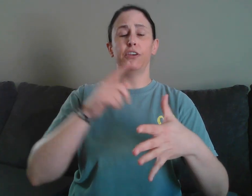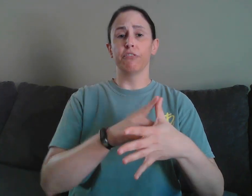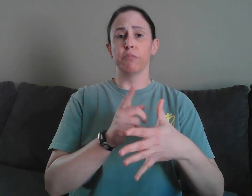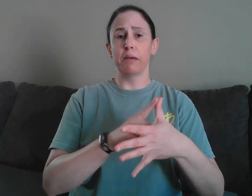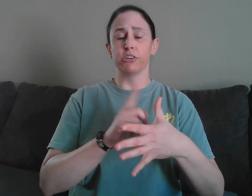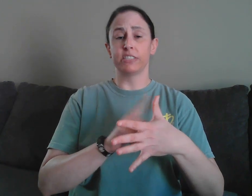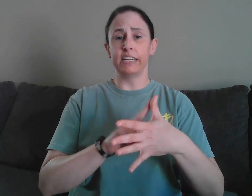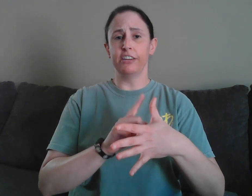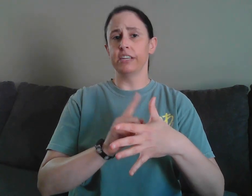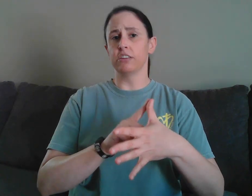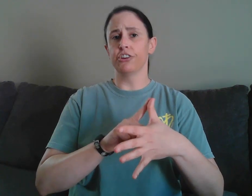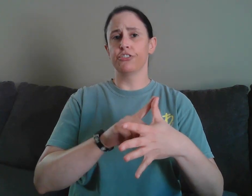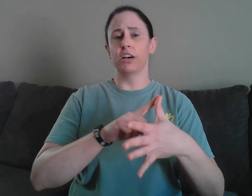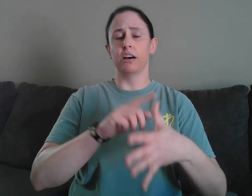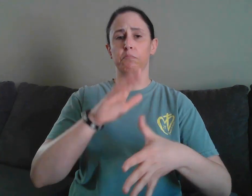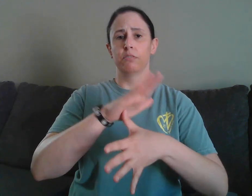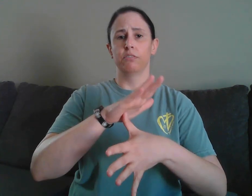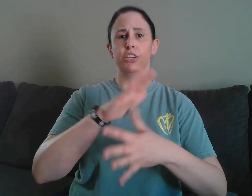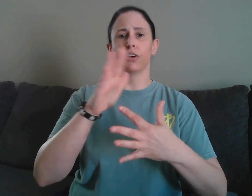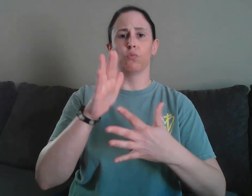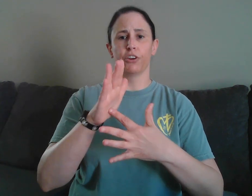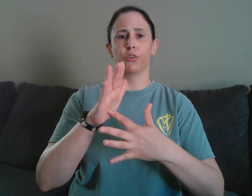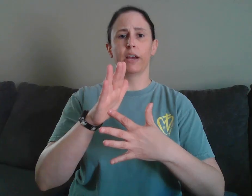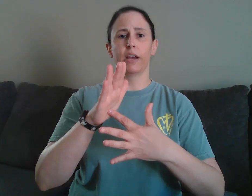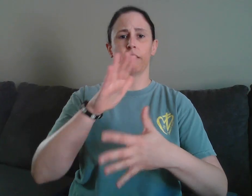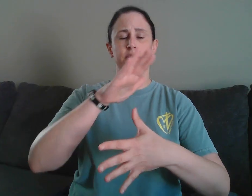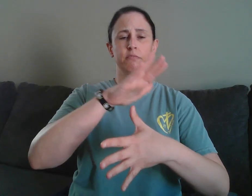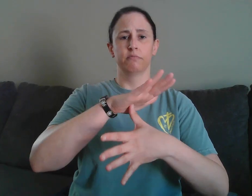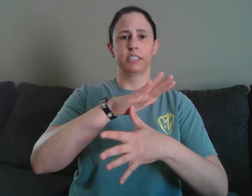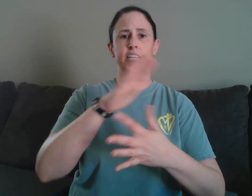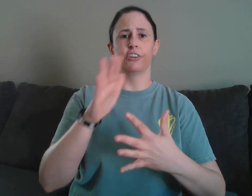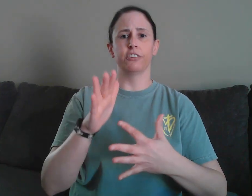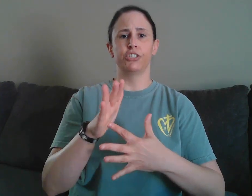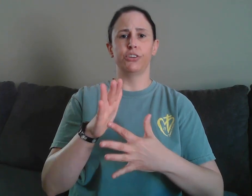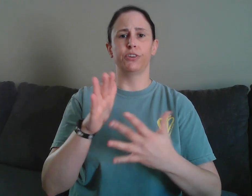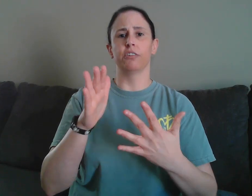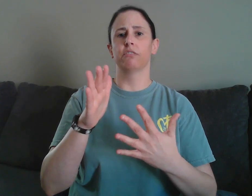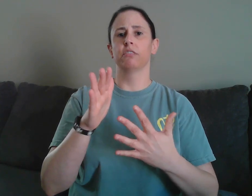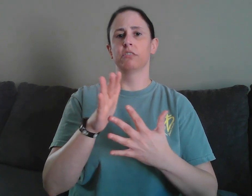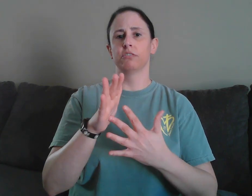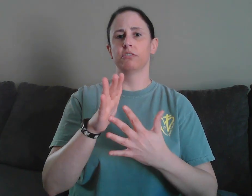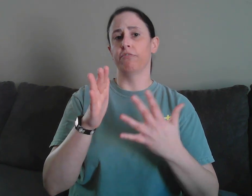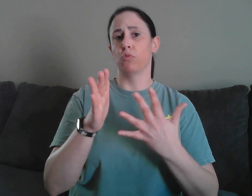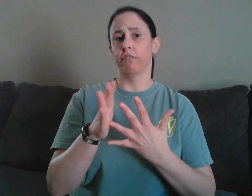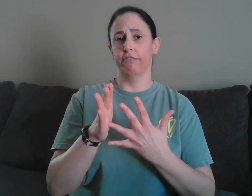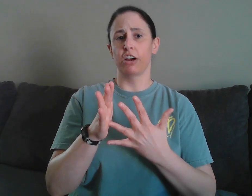If you can remember, senior is on your thumb. You can work your way senior, junior, sophomore,